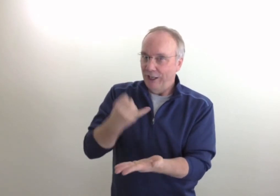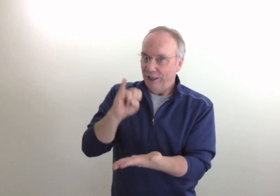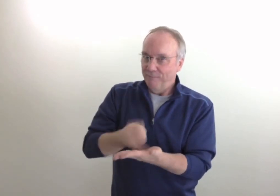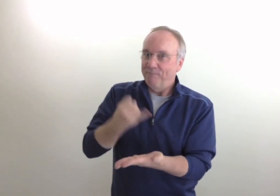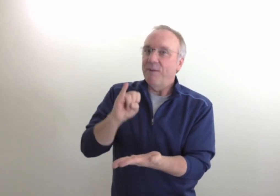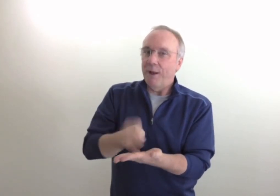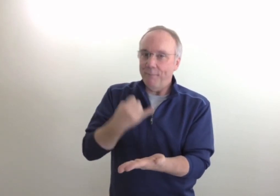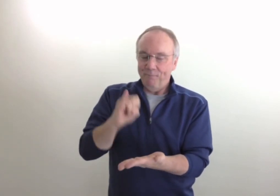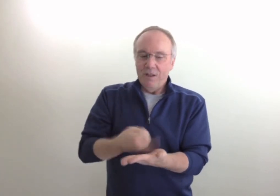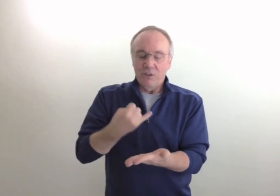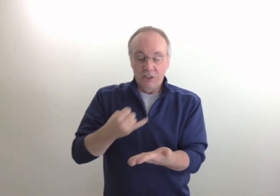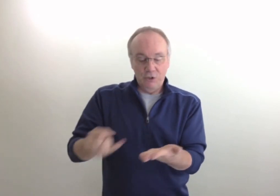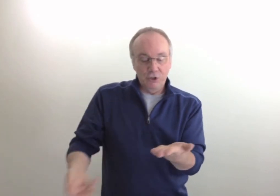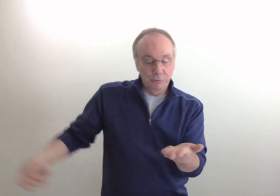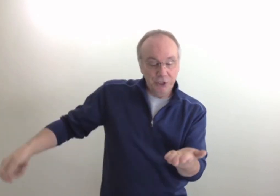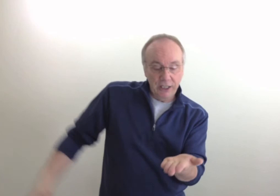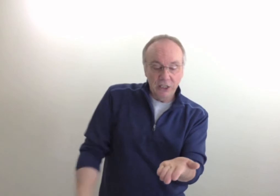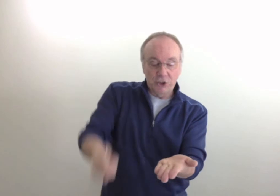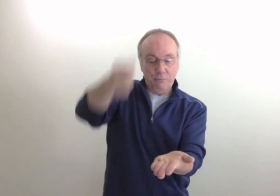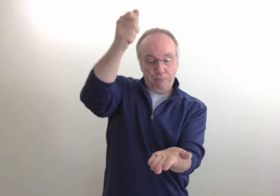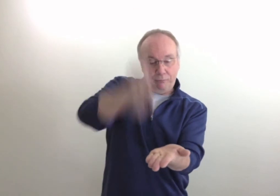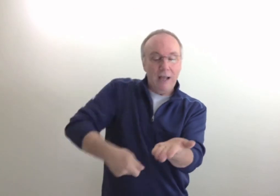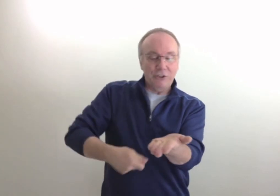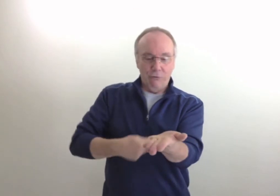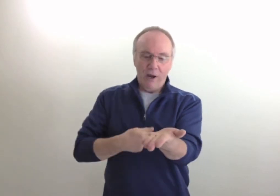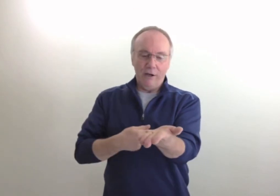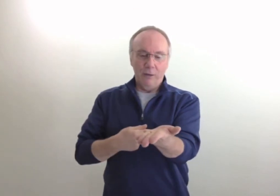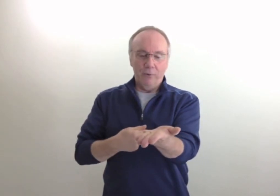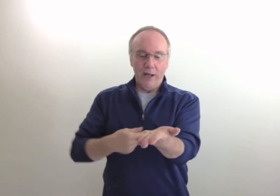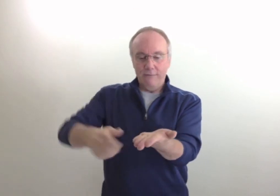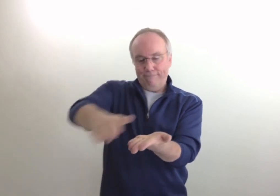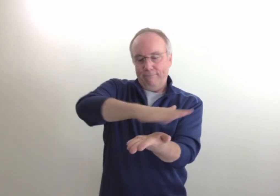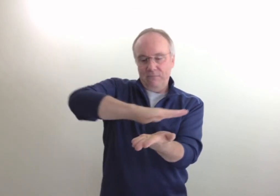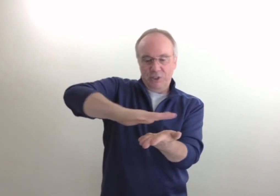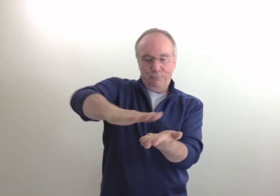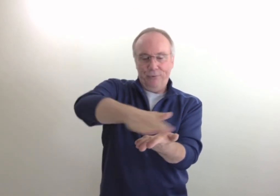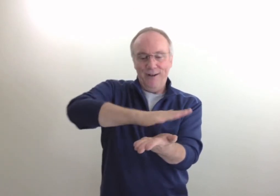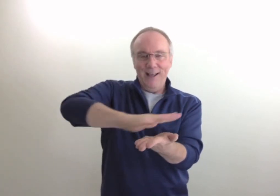I scooped up the jelly and splat it right on the bread, and spread it out.